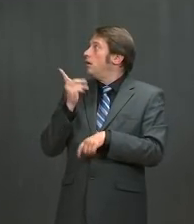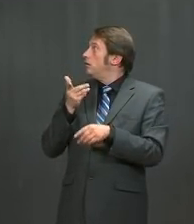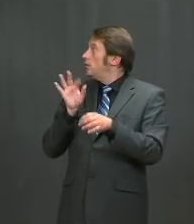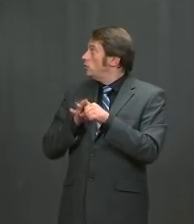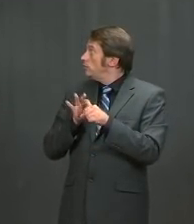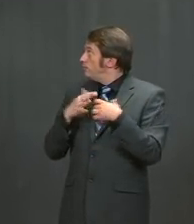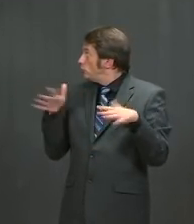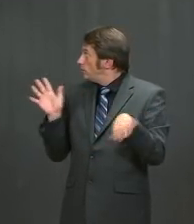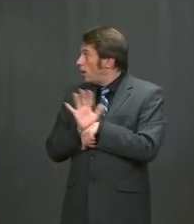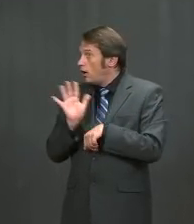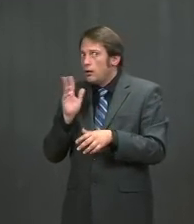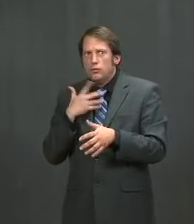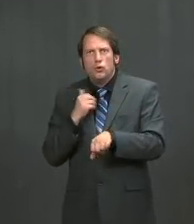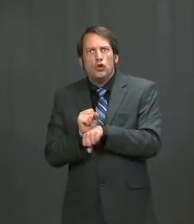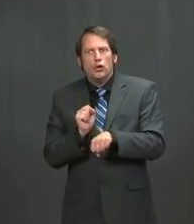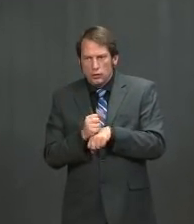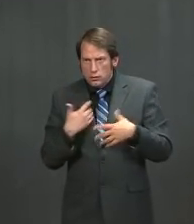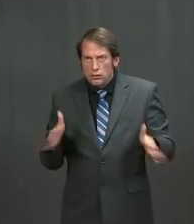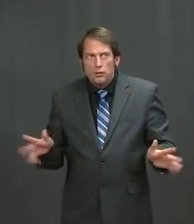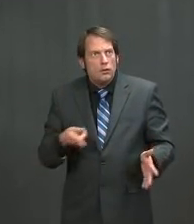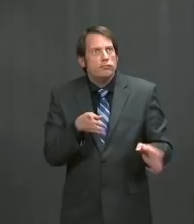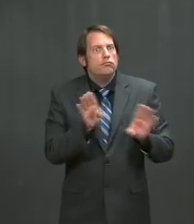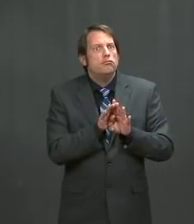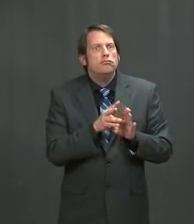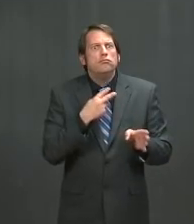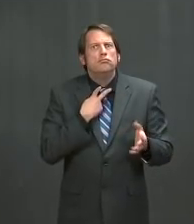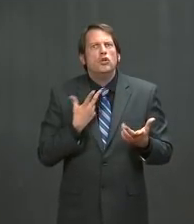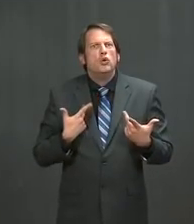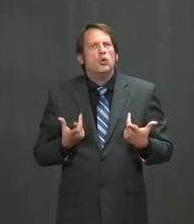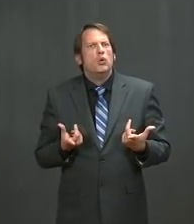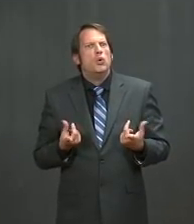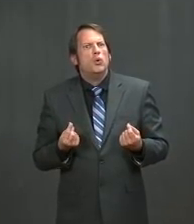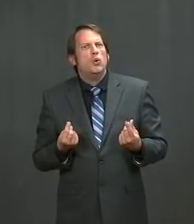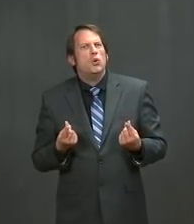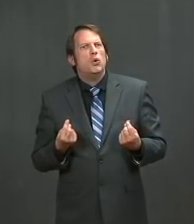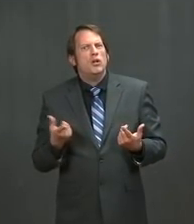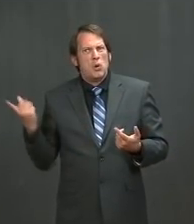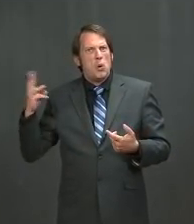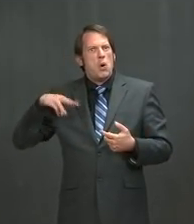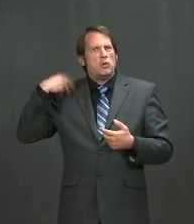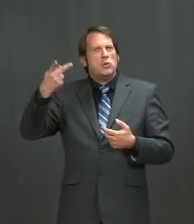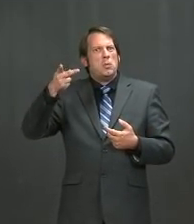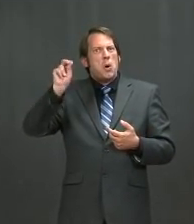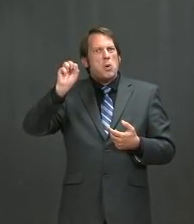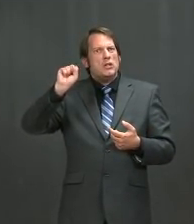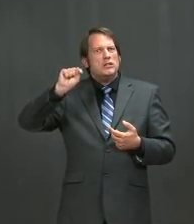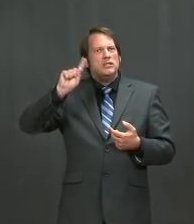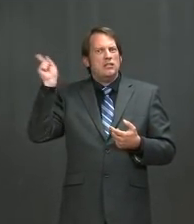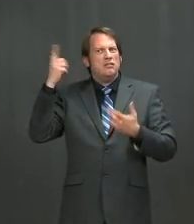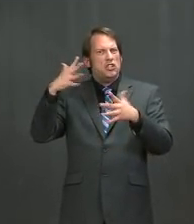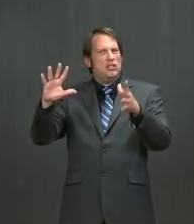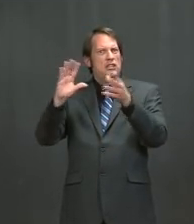But the Washington Post gave that claim four Pinocchios because that part of the law